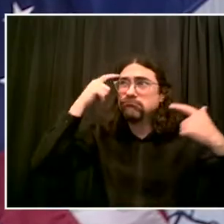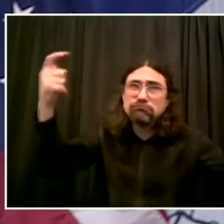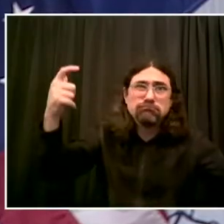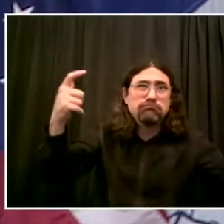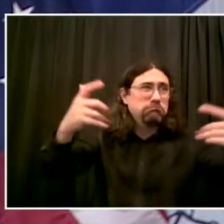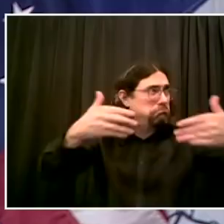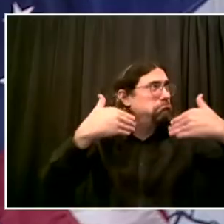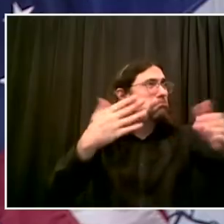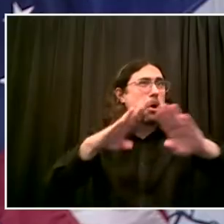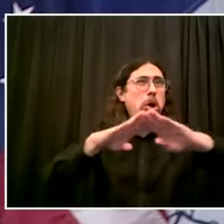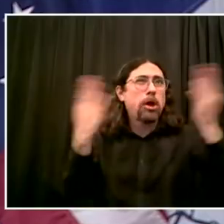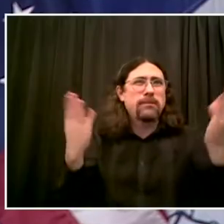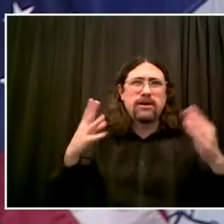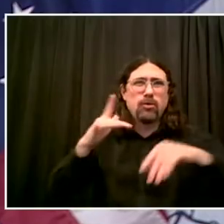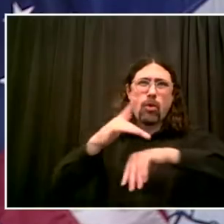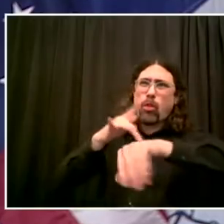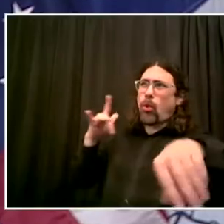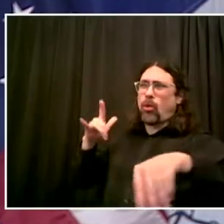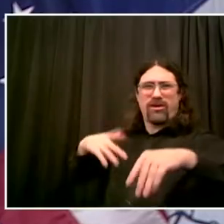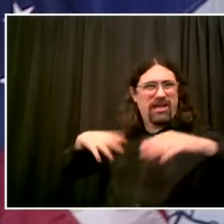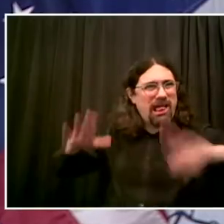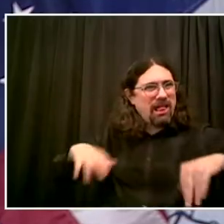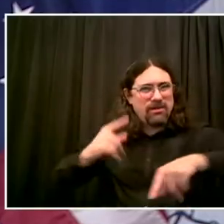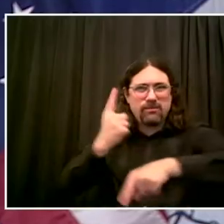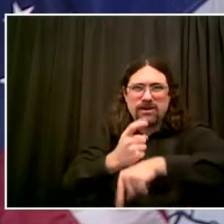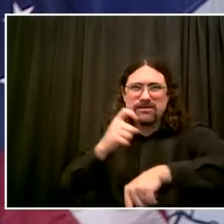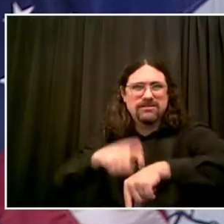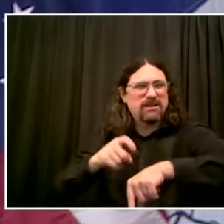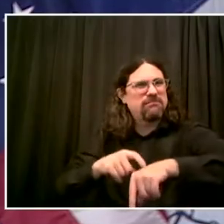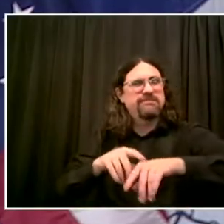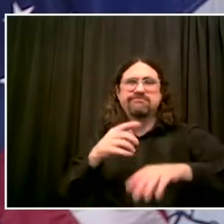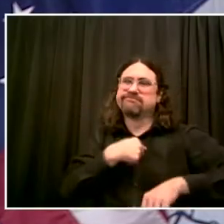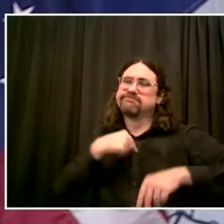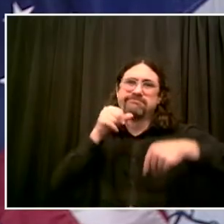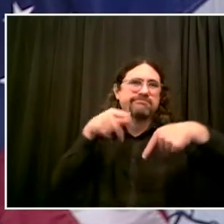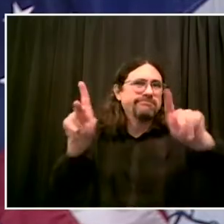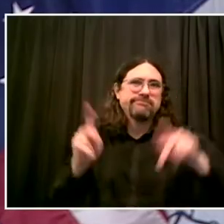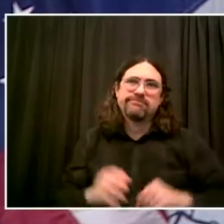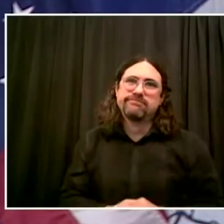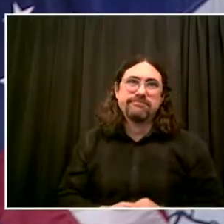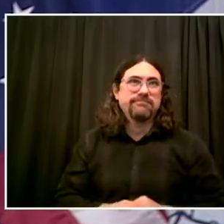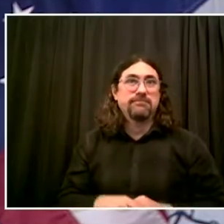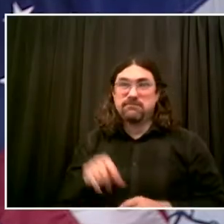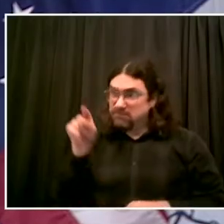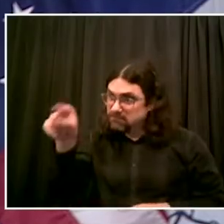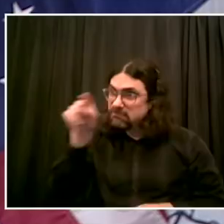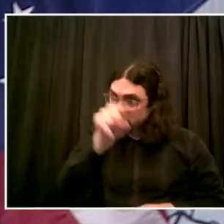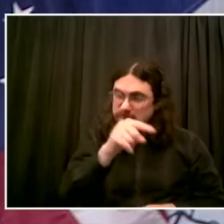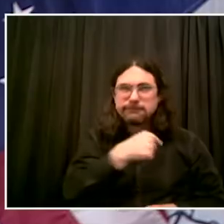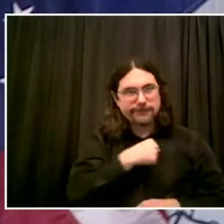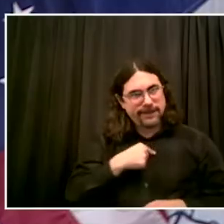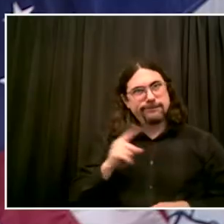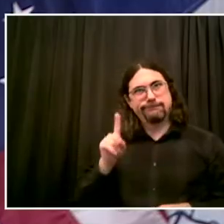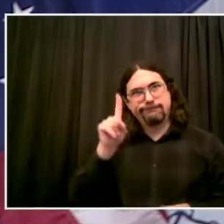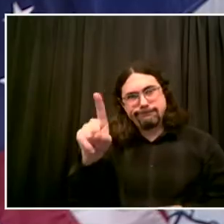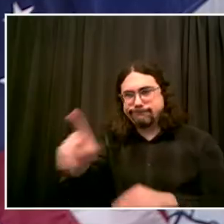GO AND TELL THEM TO SHUT DOWN.